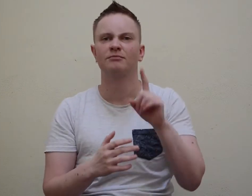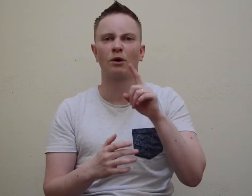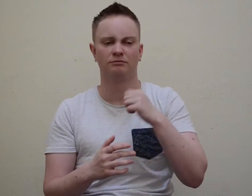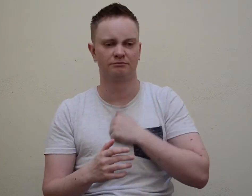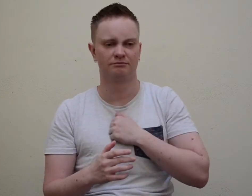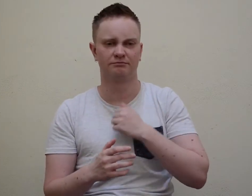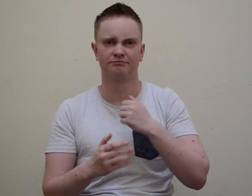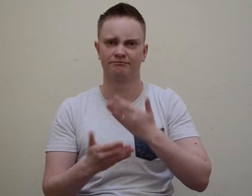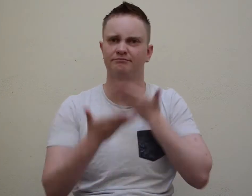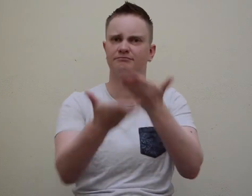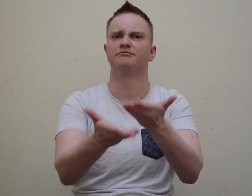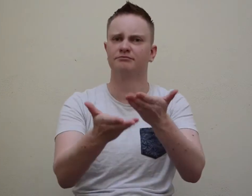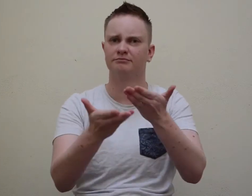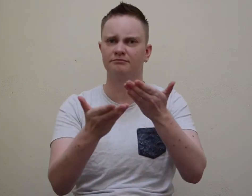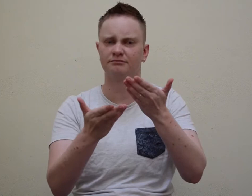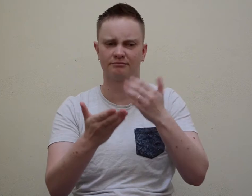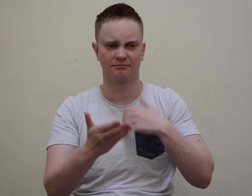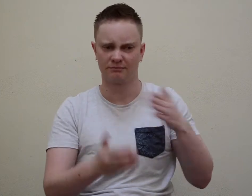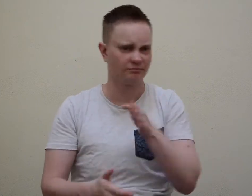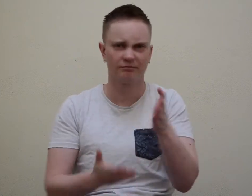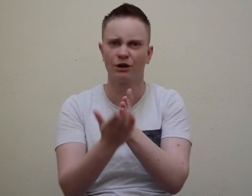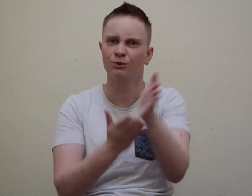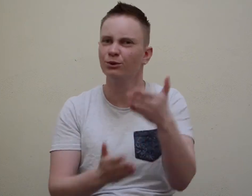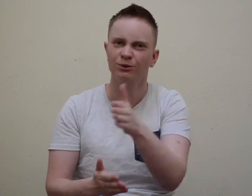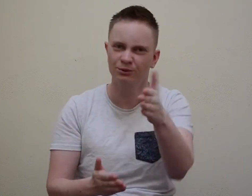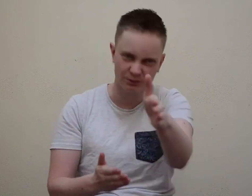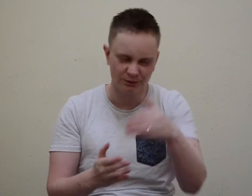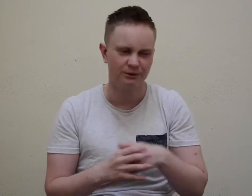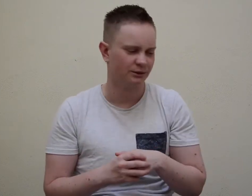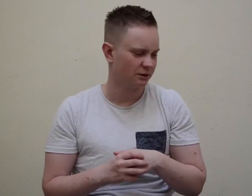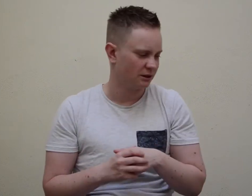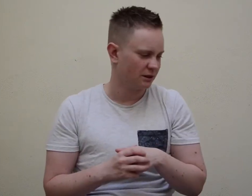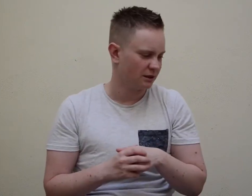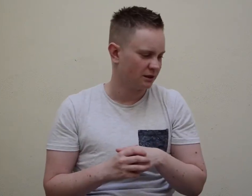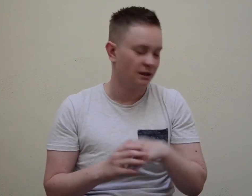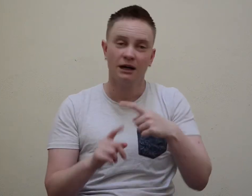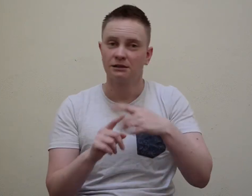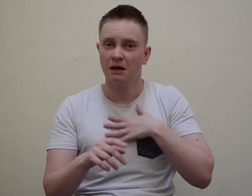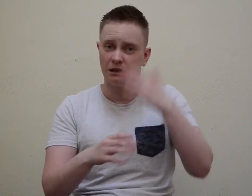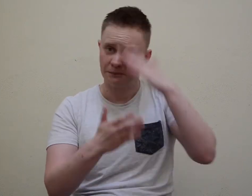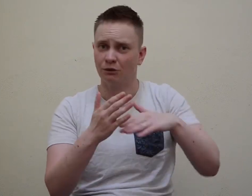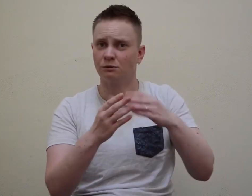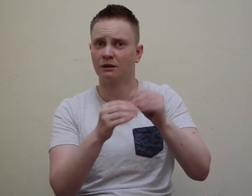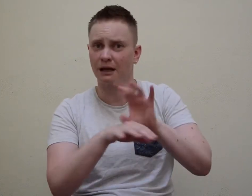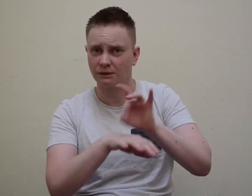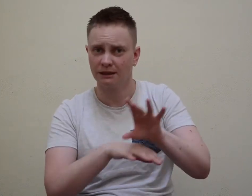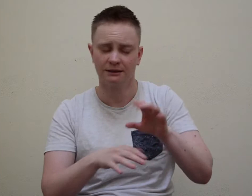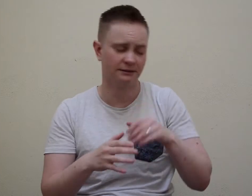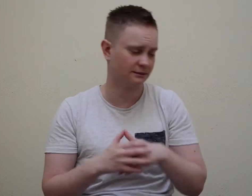that I've experienced. And, I just wanna show you what I've been through, experiences that I've had